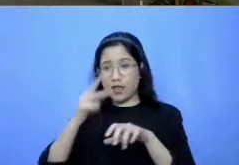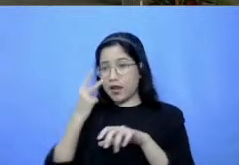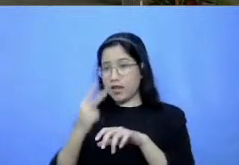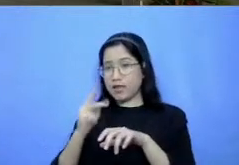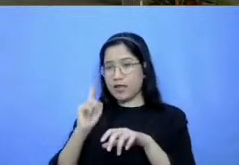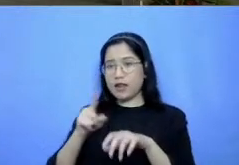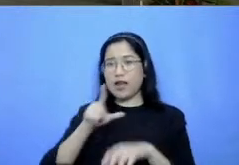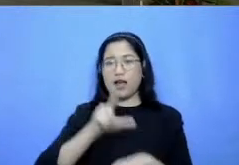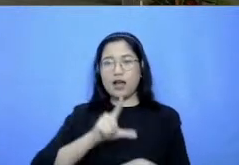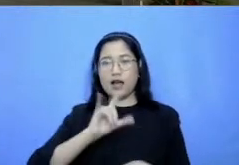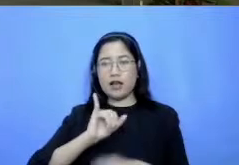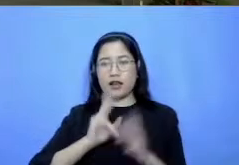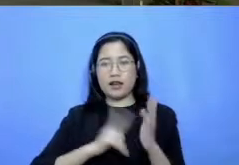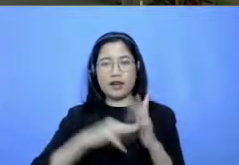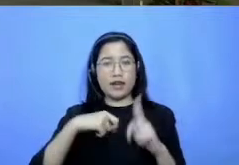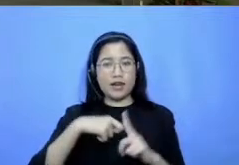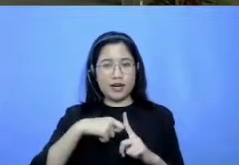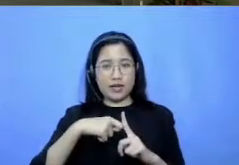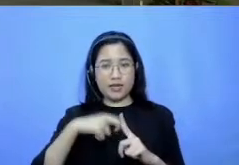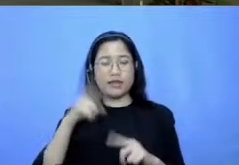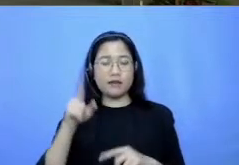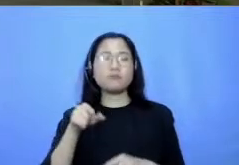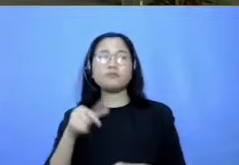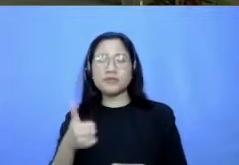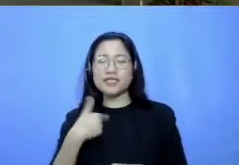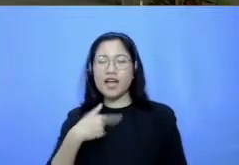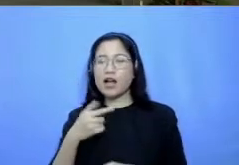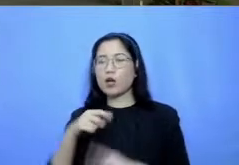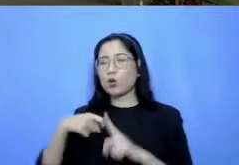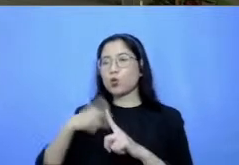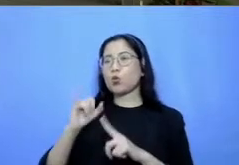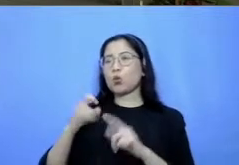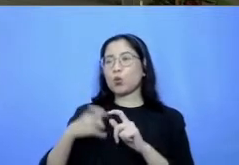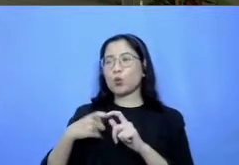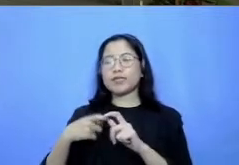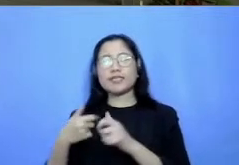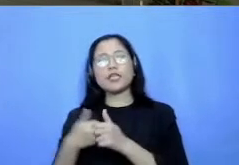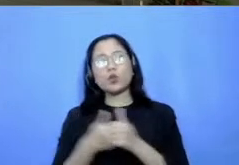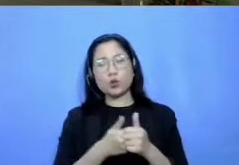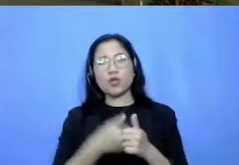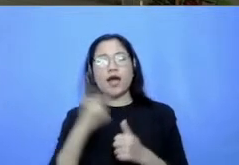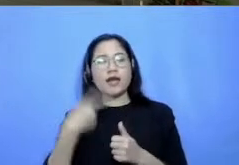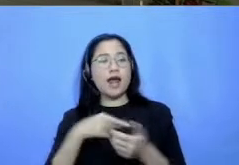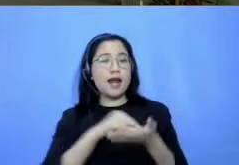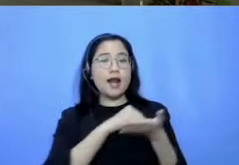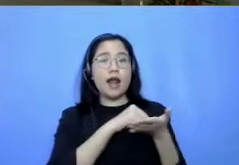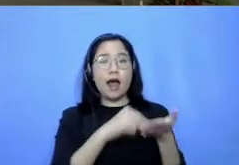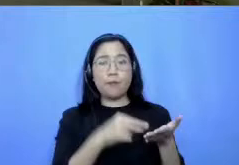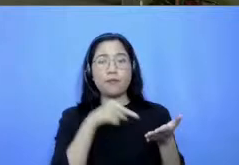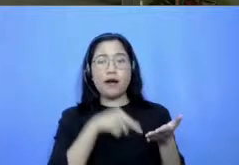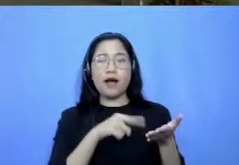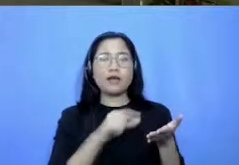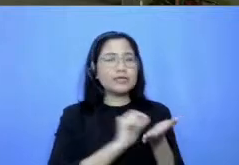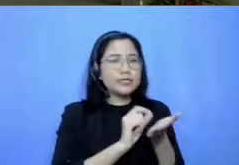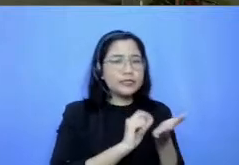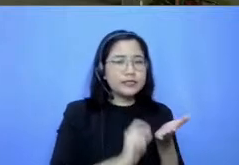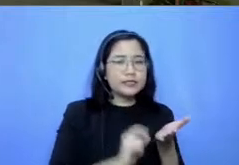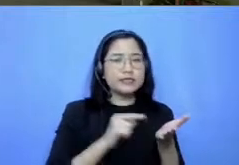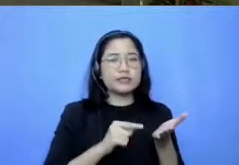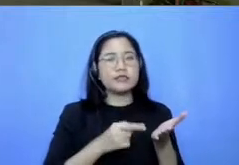answering the quiz, please fill in the name then also the origin and also the email that is the most